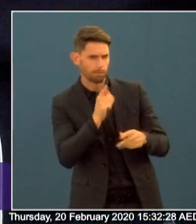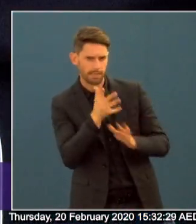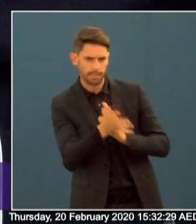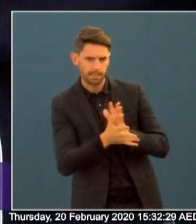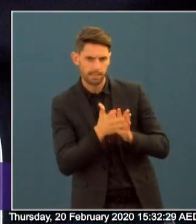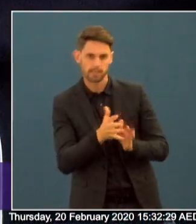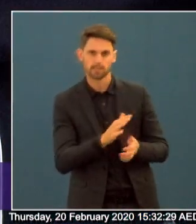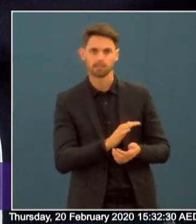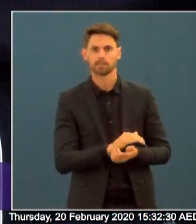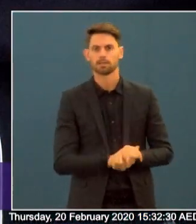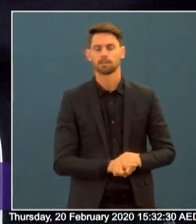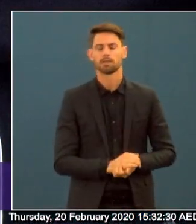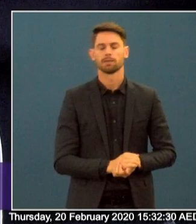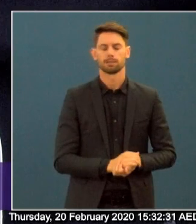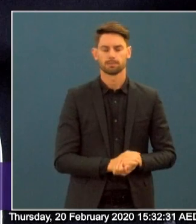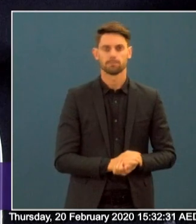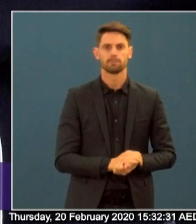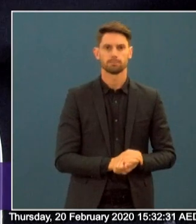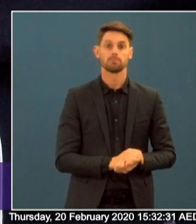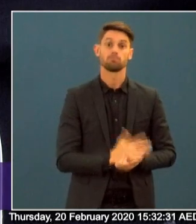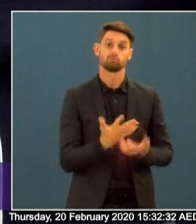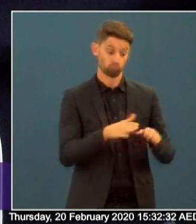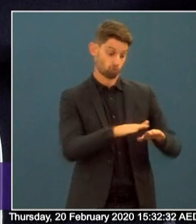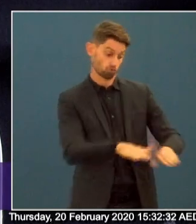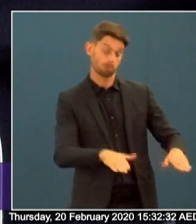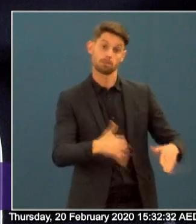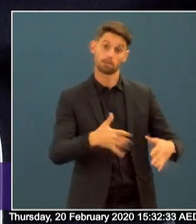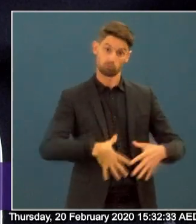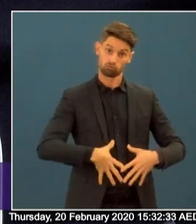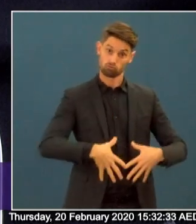So some children, through the pregnancy or delivery, might be